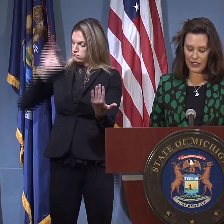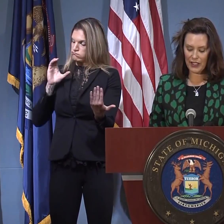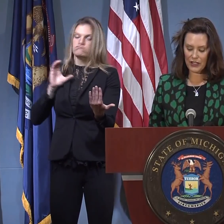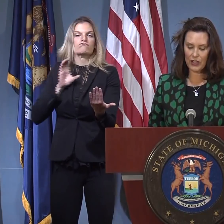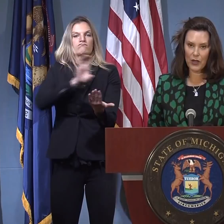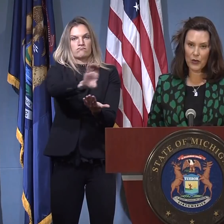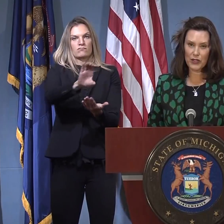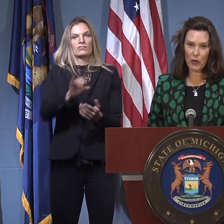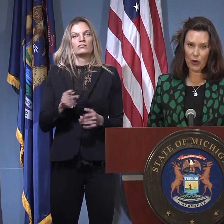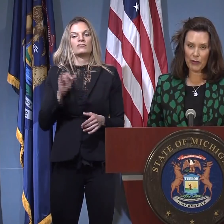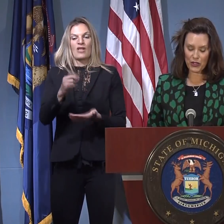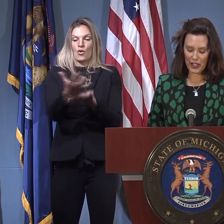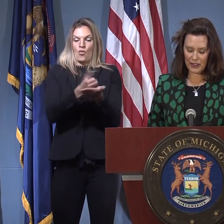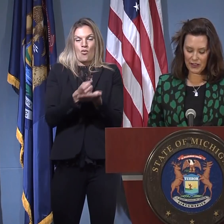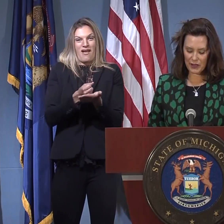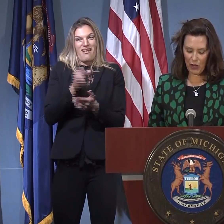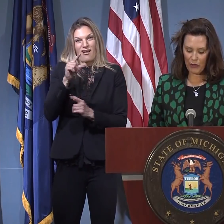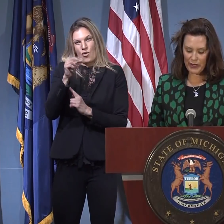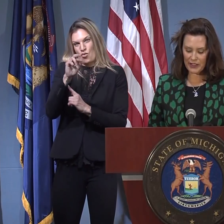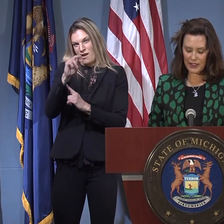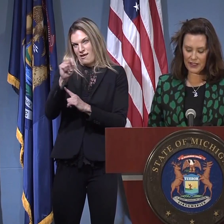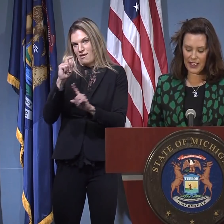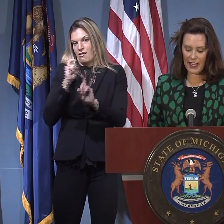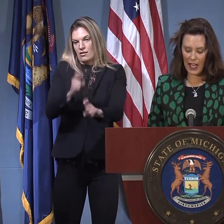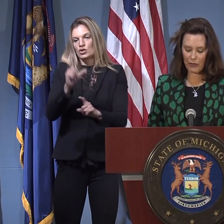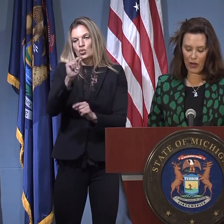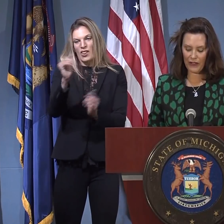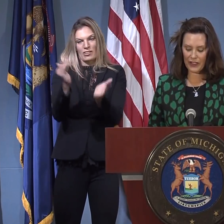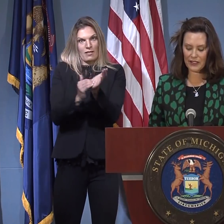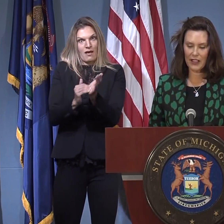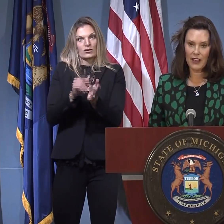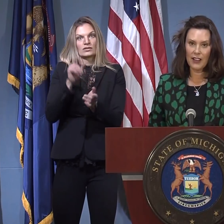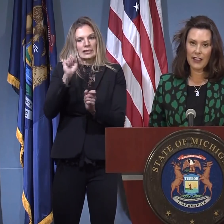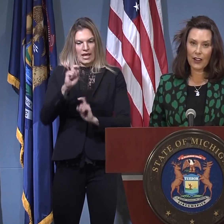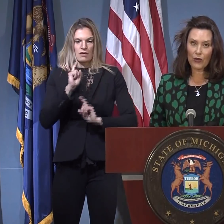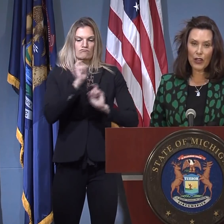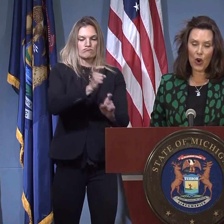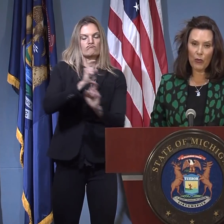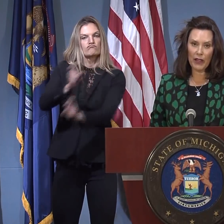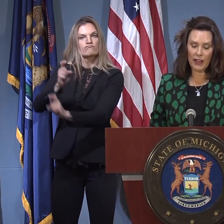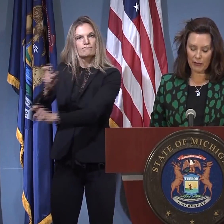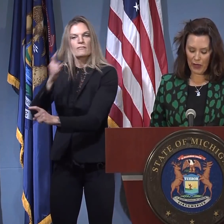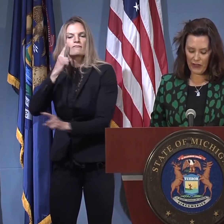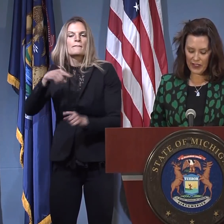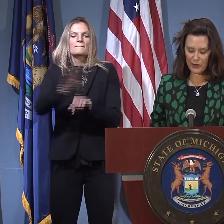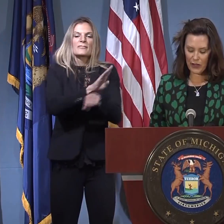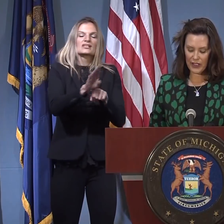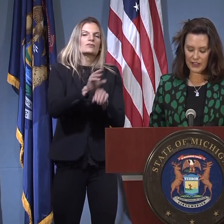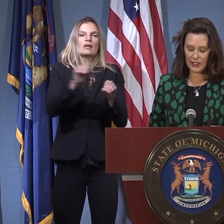SMALL BUSINESS RESTART PROGRAM. NOW THESE GRANTS UP TO $20,000 EACH WILL SUPPORT MICHIGAN'S